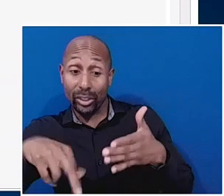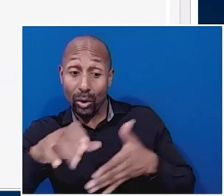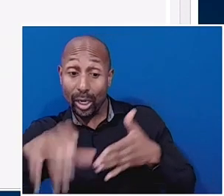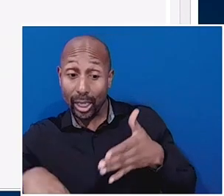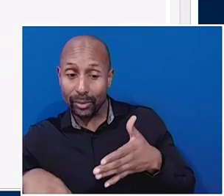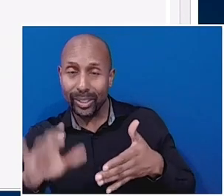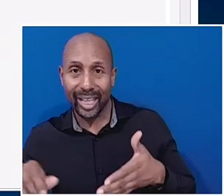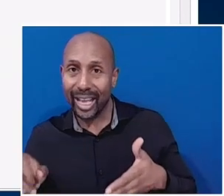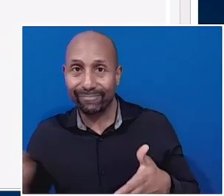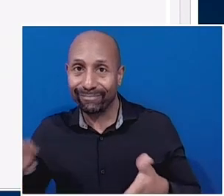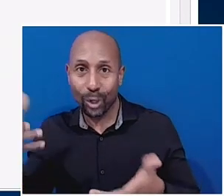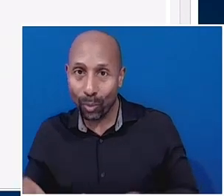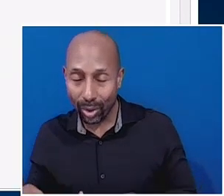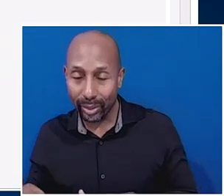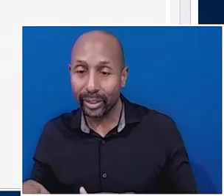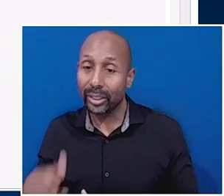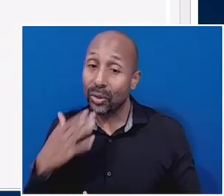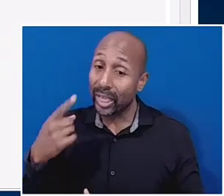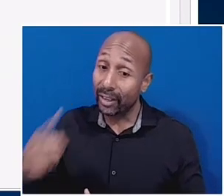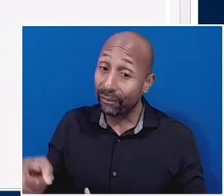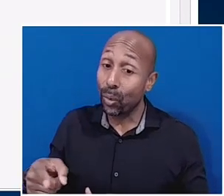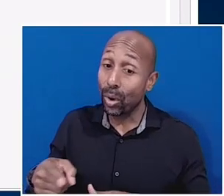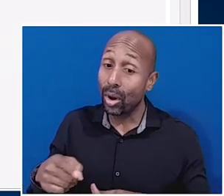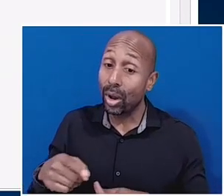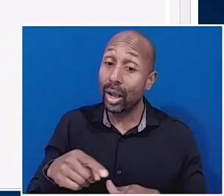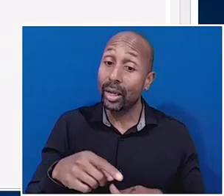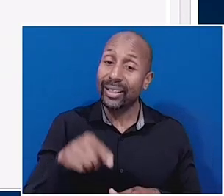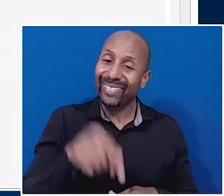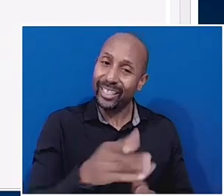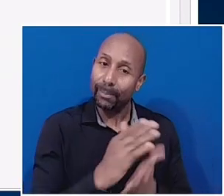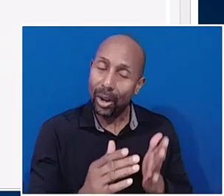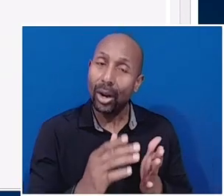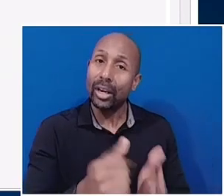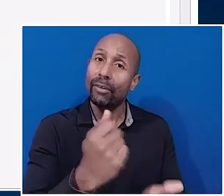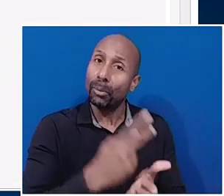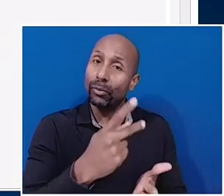improving under an accreditor, but I'll just give you a kind of neutral example.